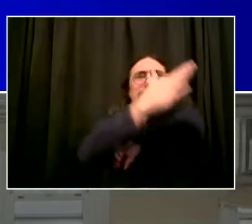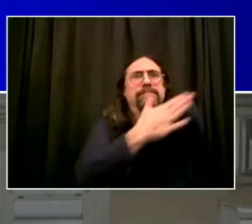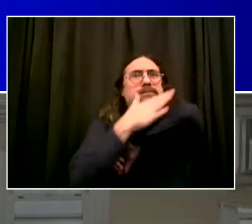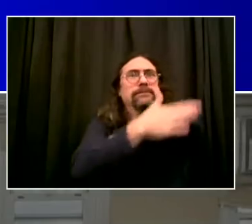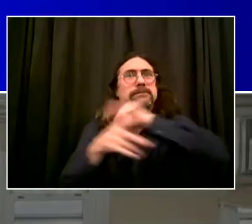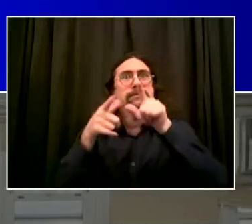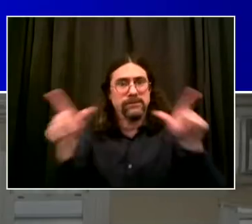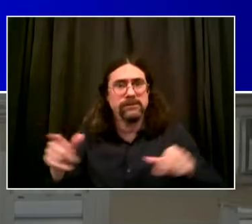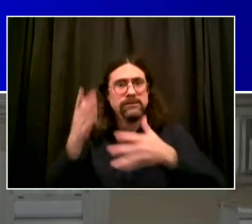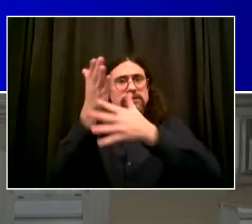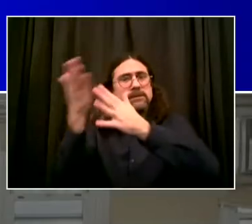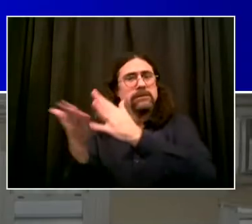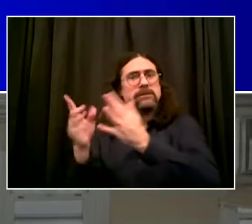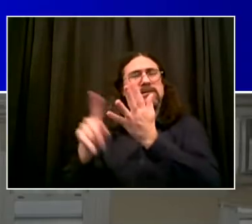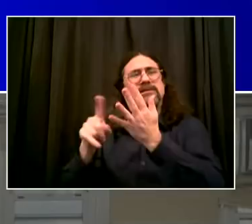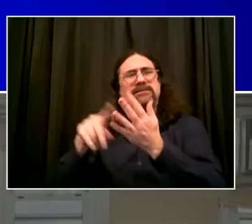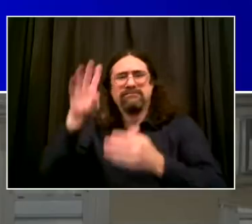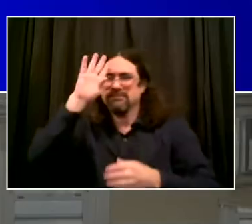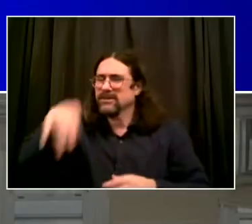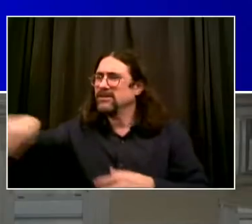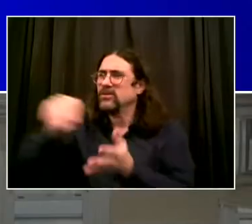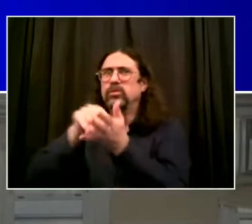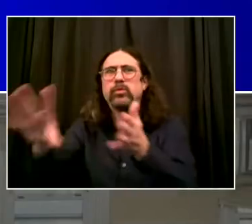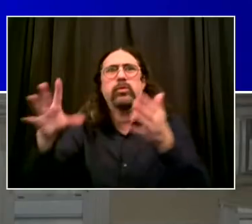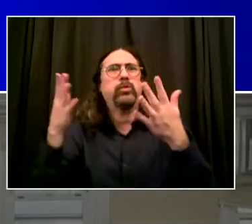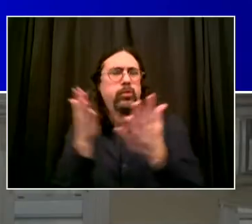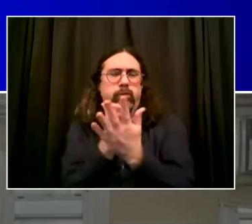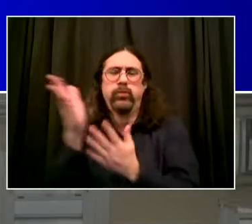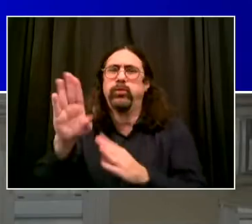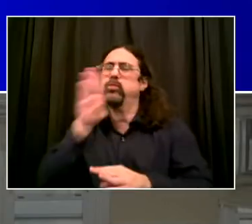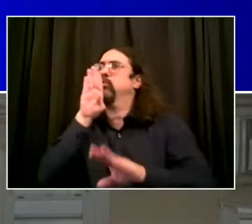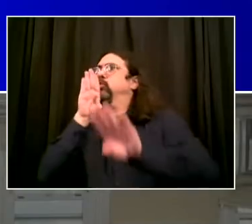ARE CONFRONTING THTHTE TE MRAUA A A MEDICAL HEALTH CRISIS FACED BY OUR STUDENTS THROUGH A CITYWIDE APPROACH.